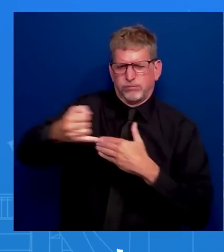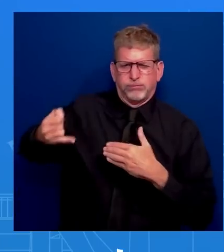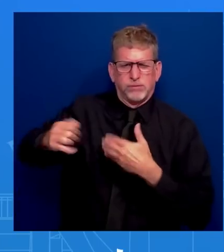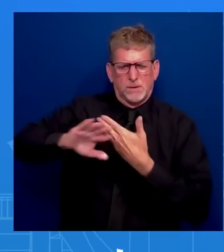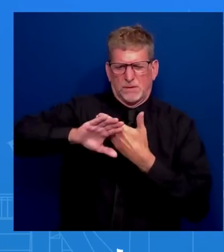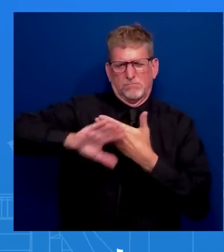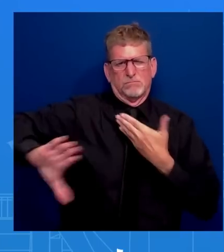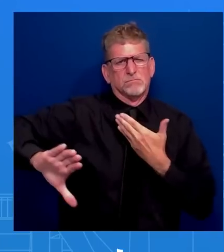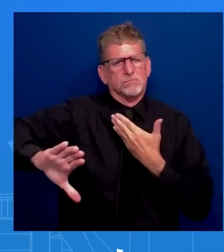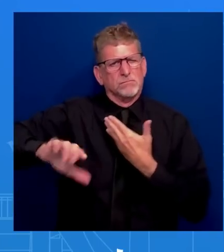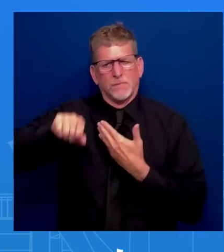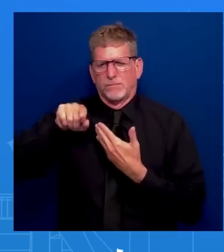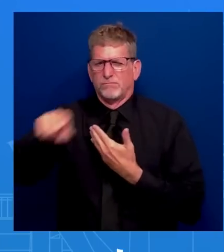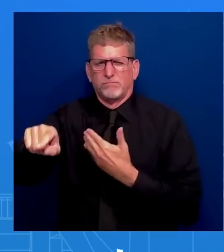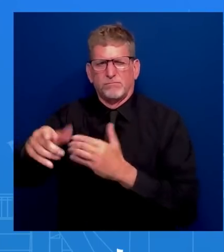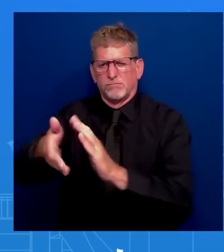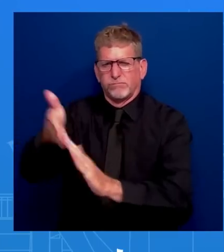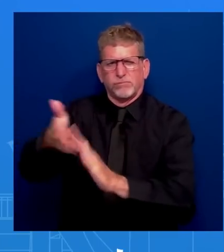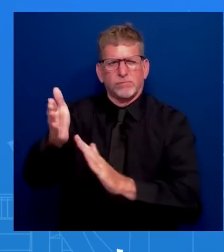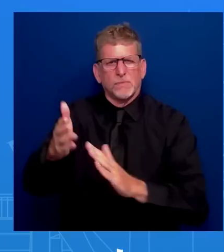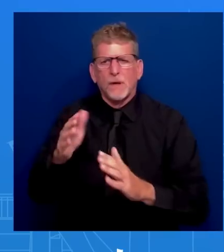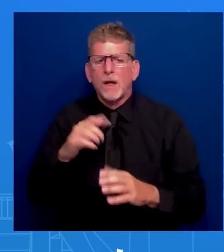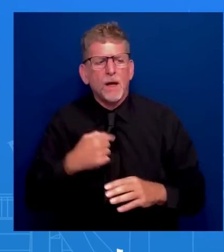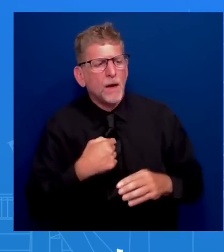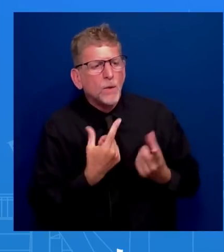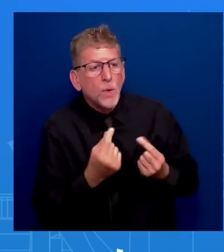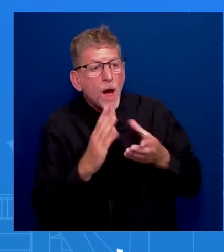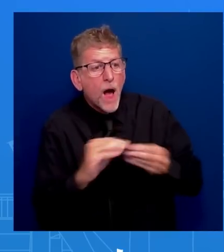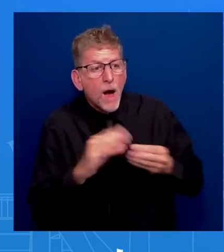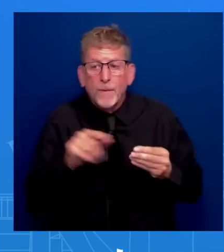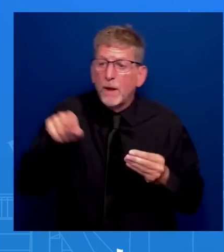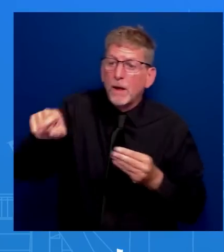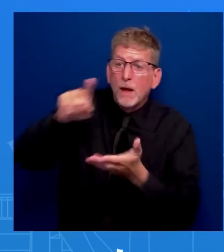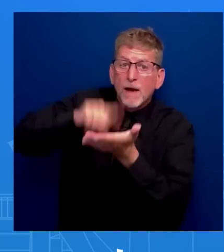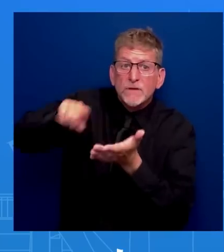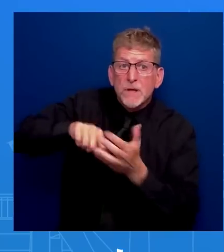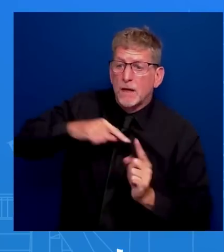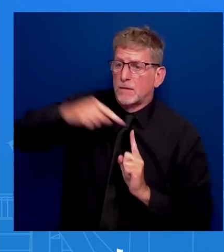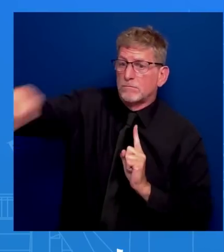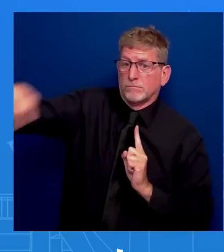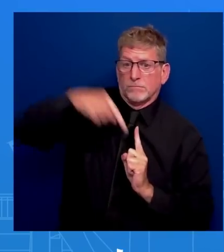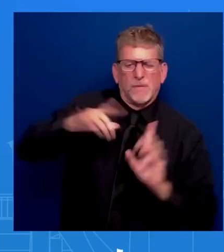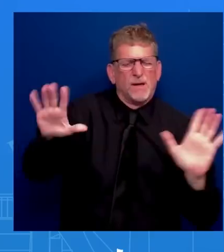I can say that President Biden has been unequivocal since the campaign: He believes in the rule of law,